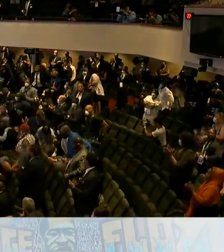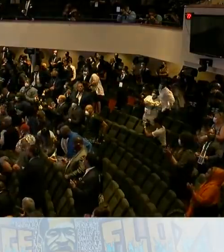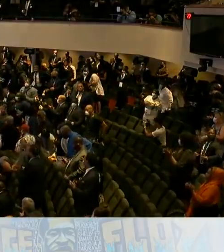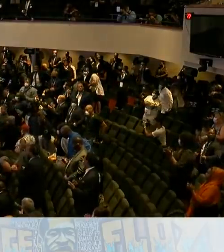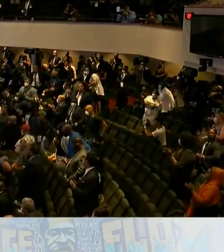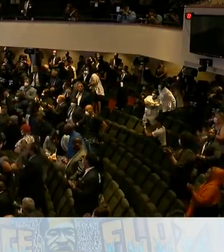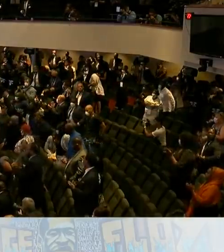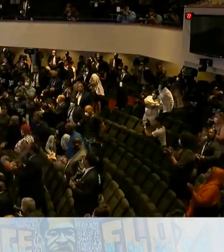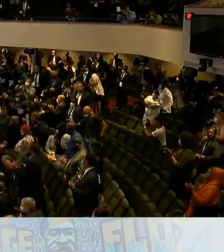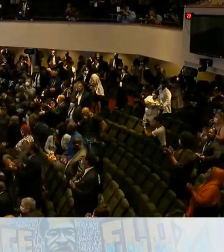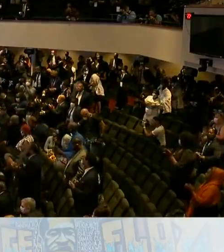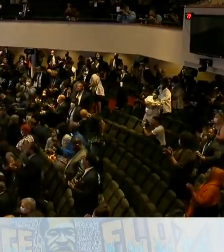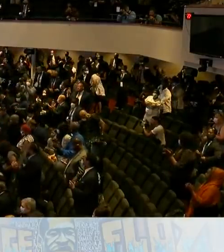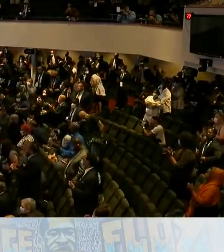PLEASE, SHOW THEM LOVE.